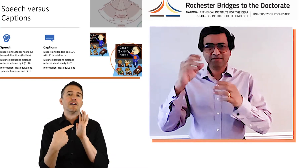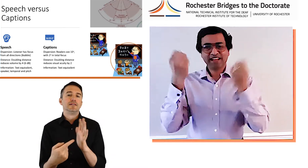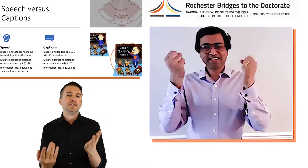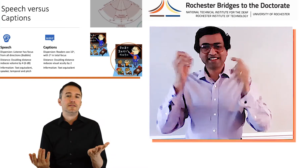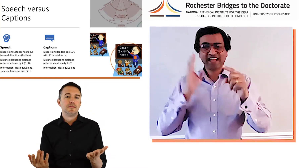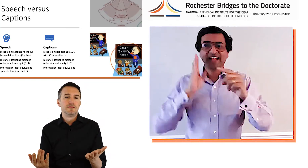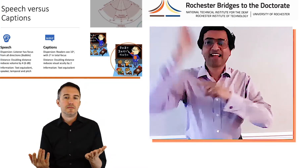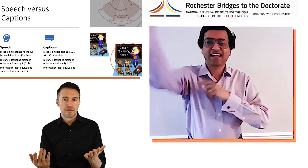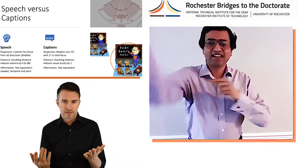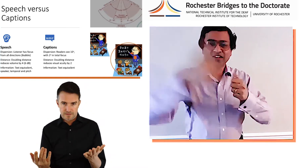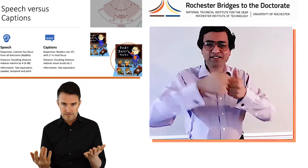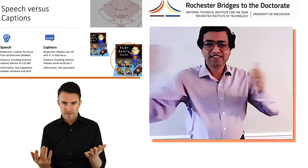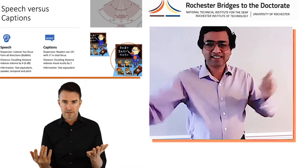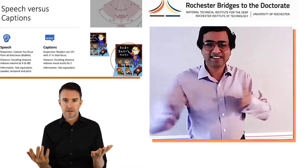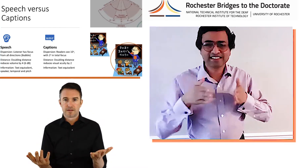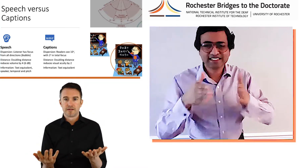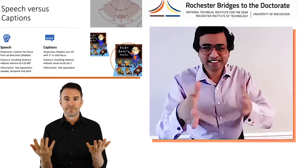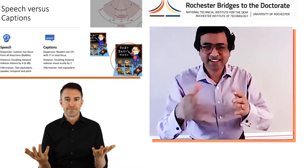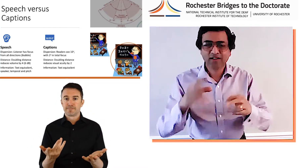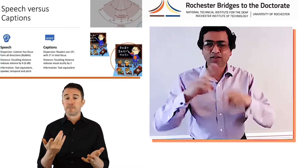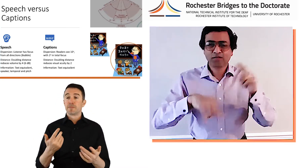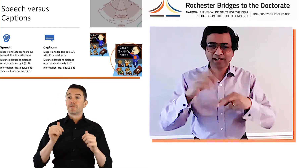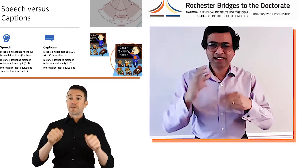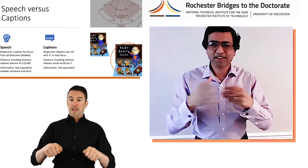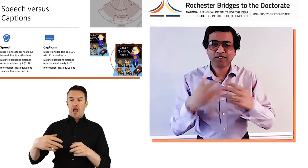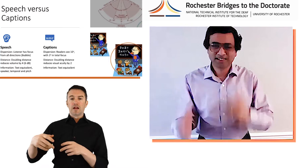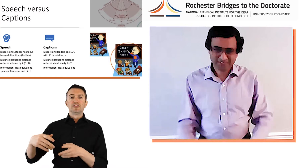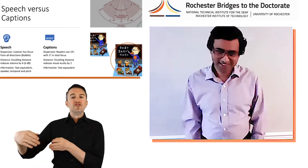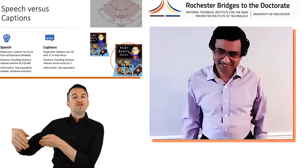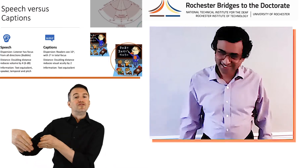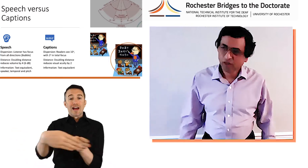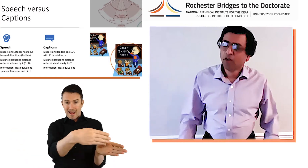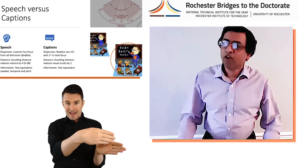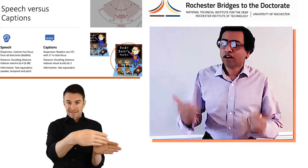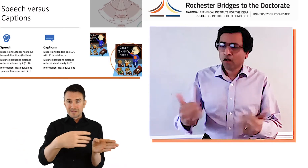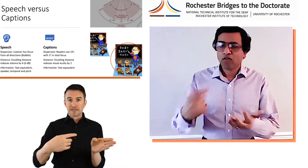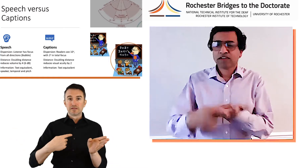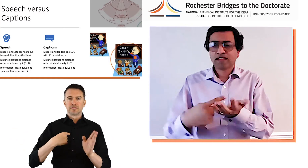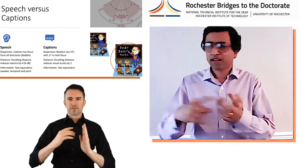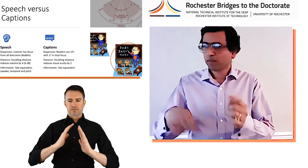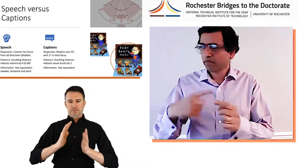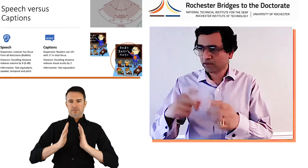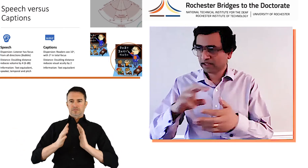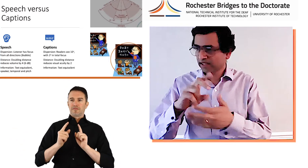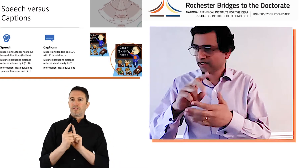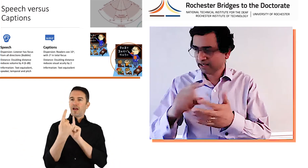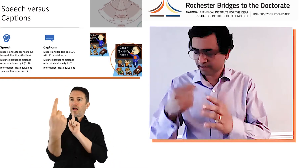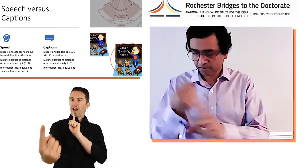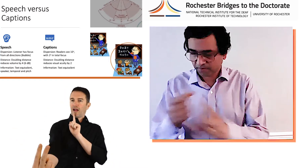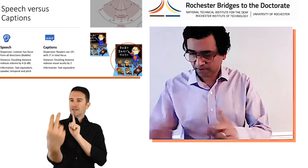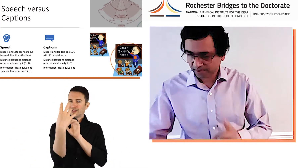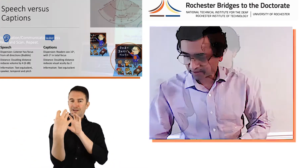We can sign across the street or from a different building if you have the visual field to be able to see each other.